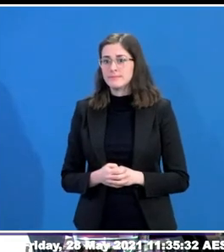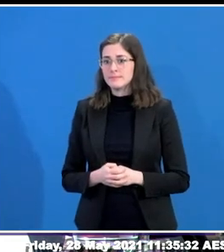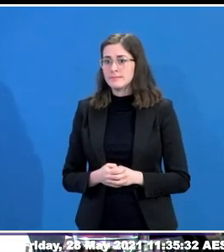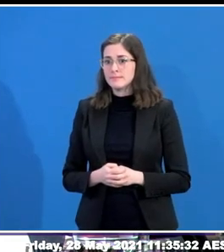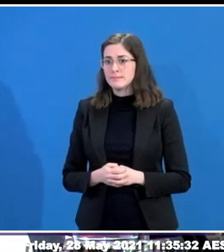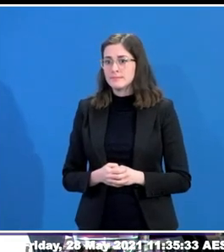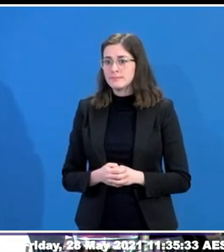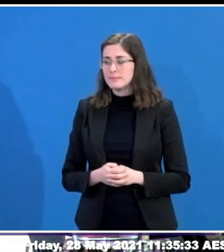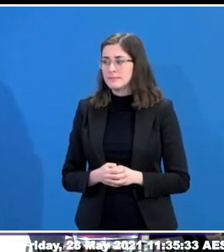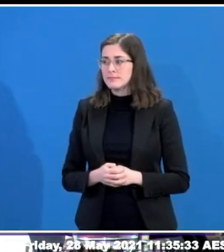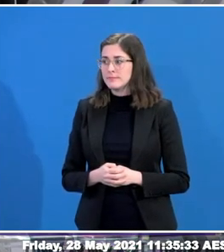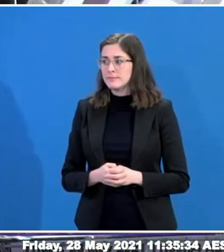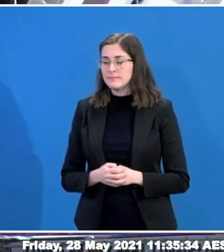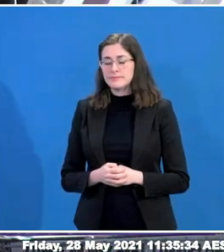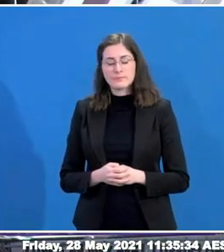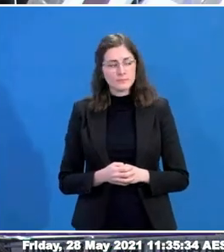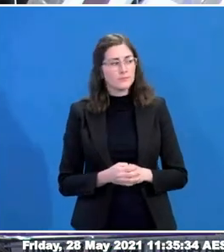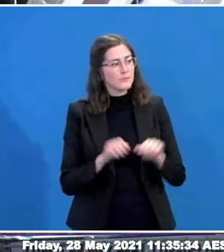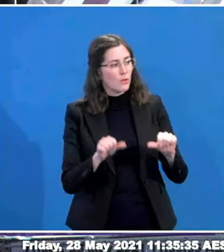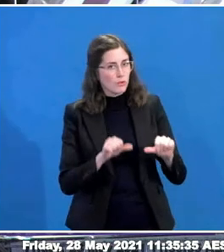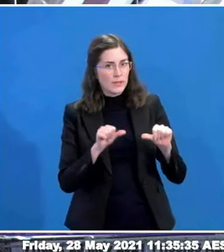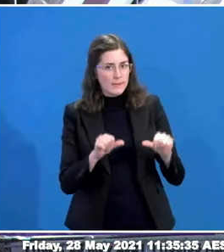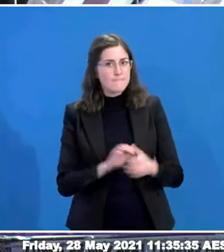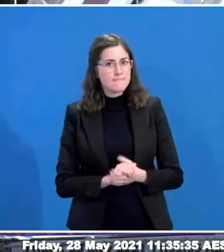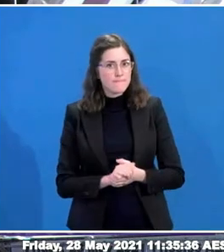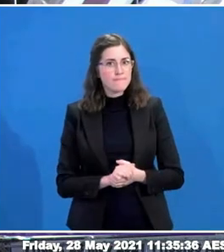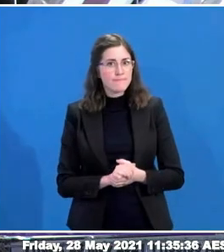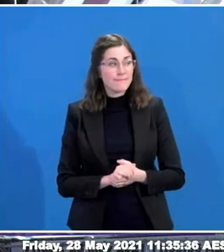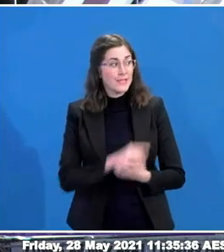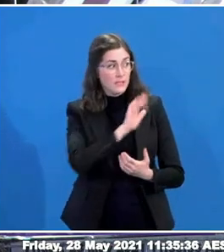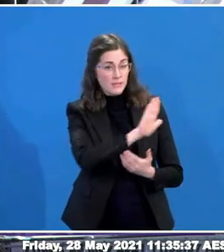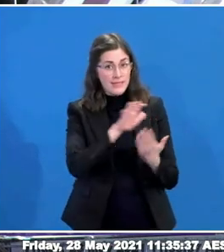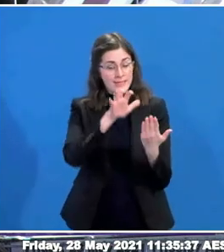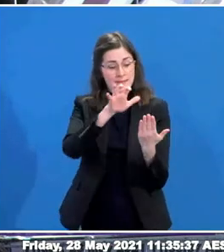Now, as you set out in your statement, there were criminal